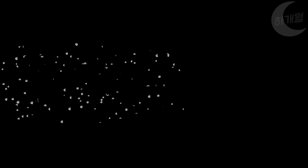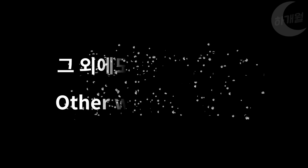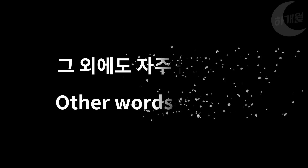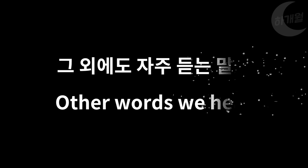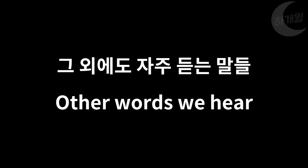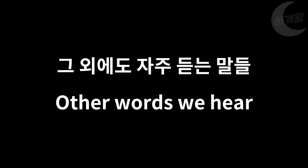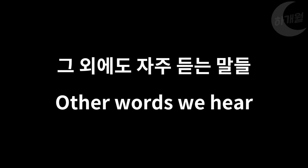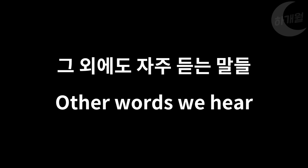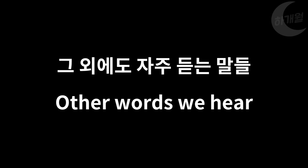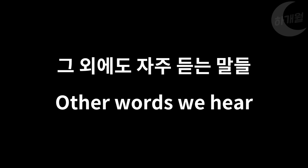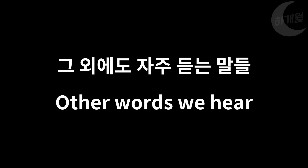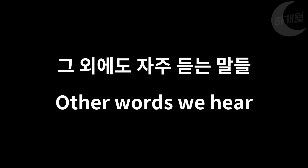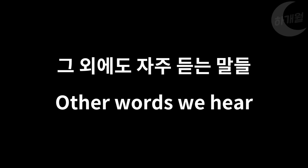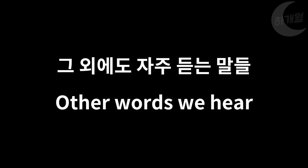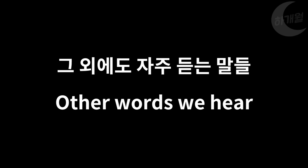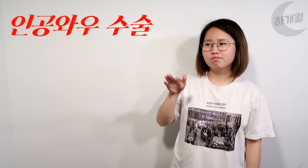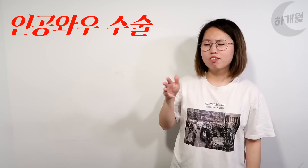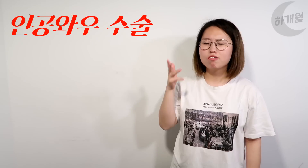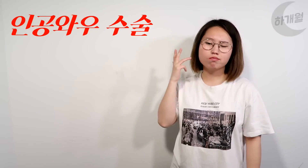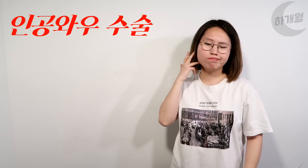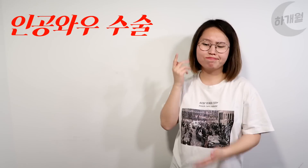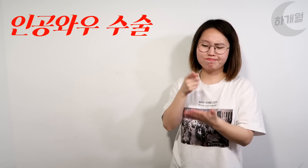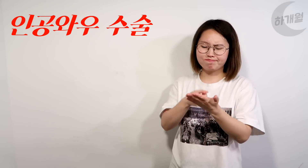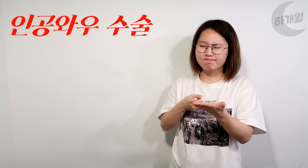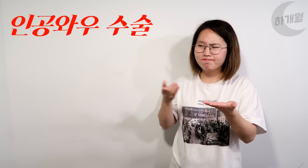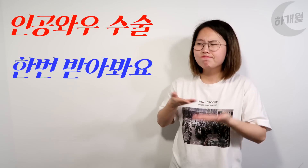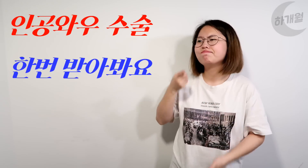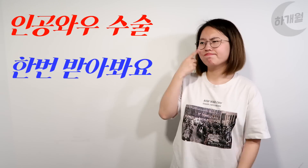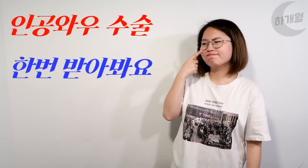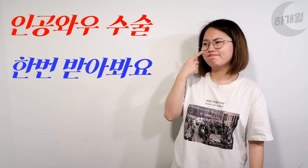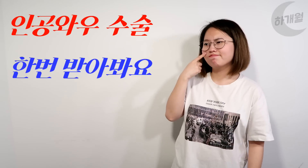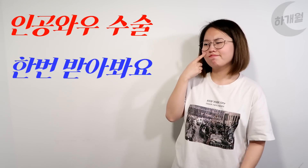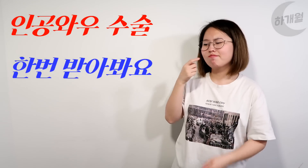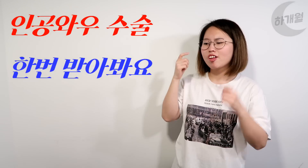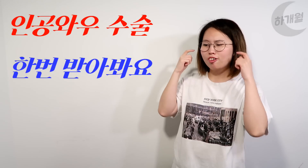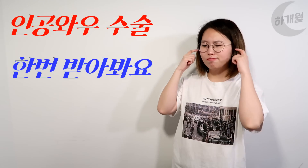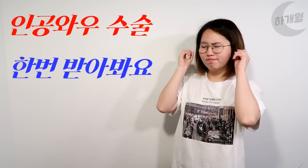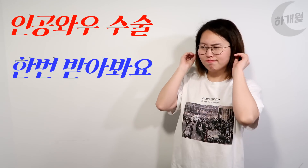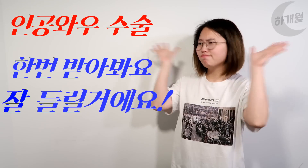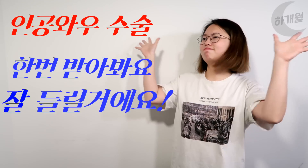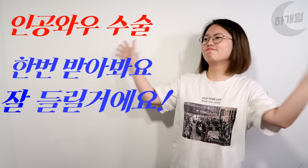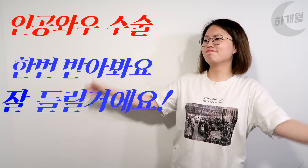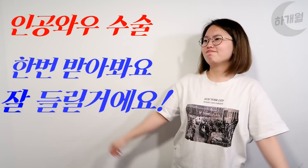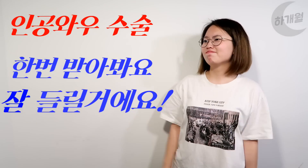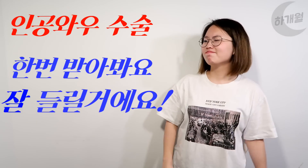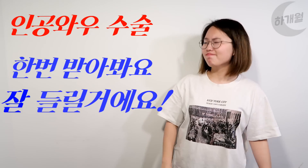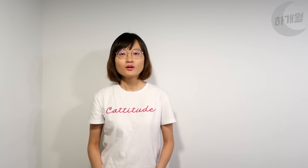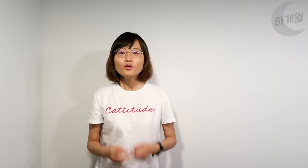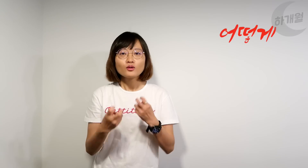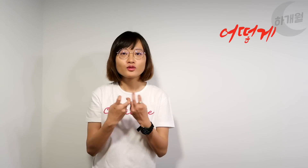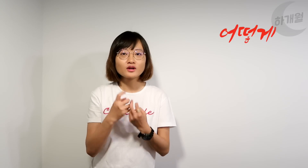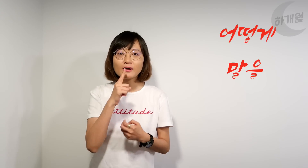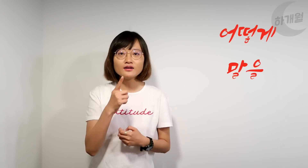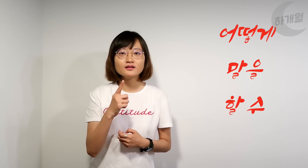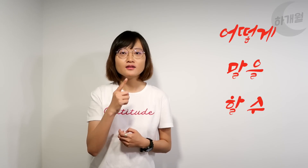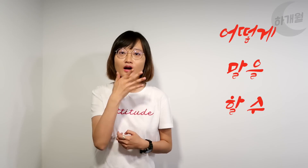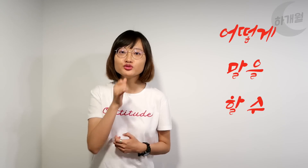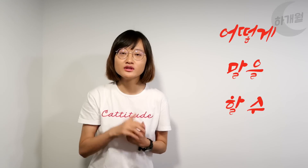Other words we hear Get cochlear implant, you might hear well! How can you speak?